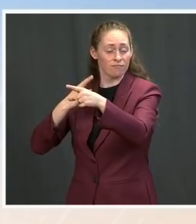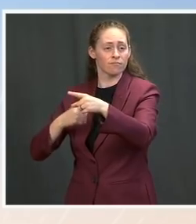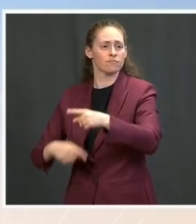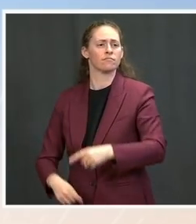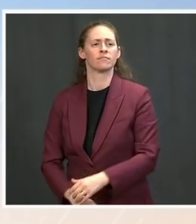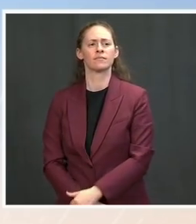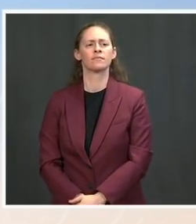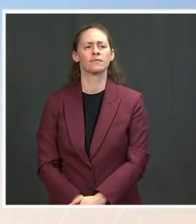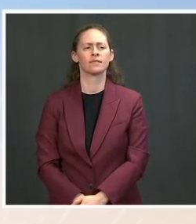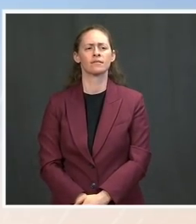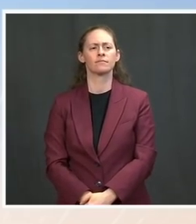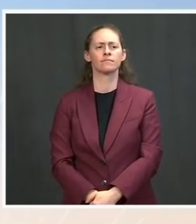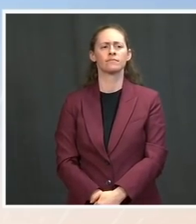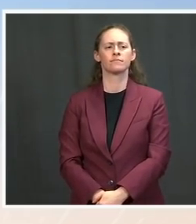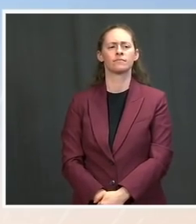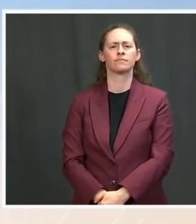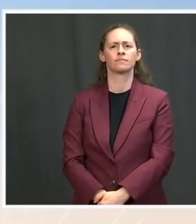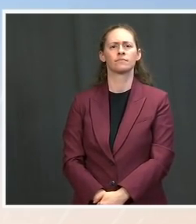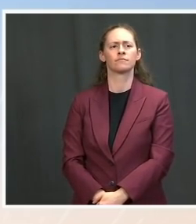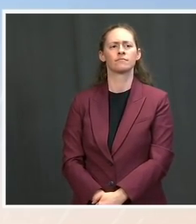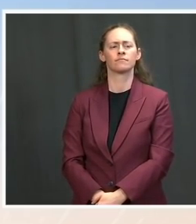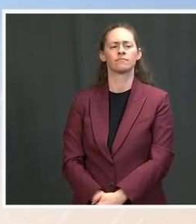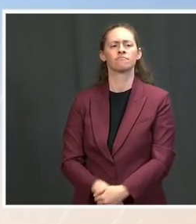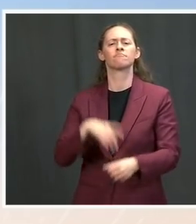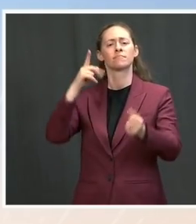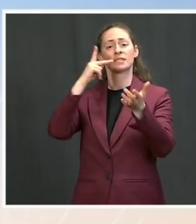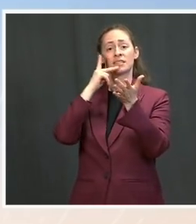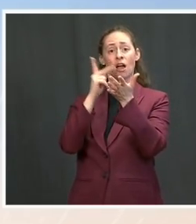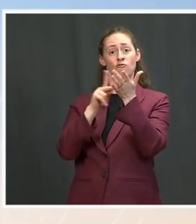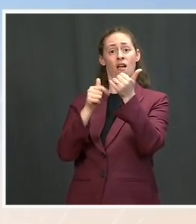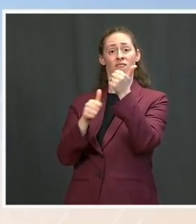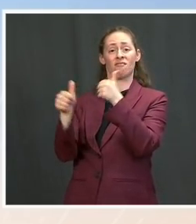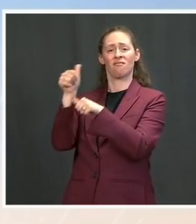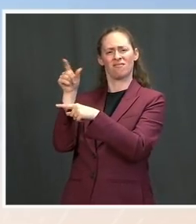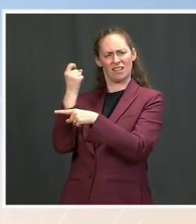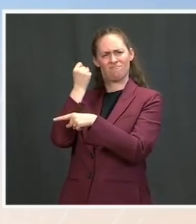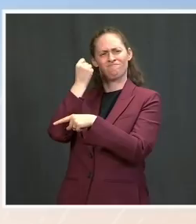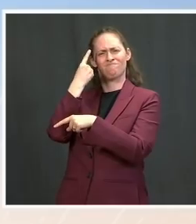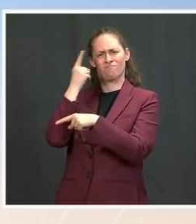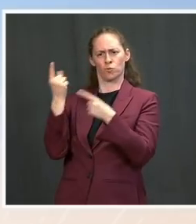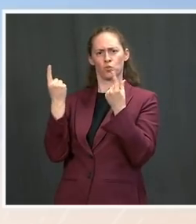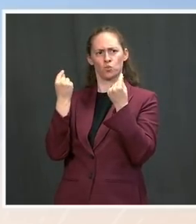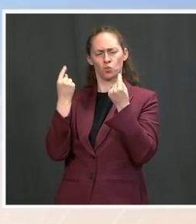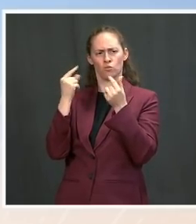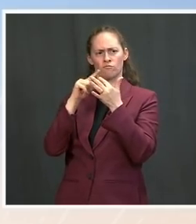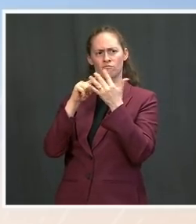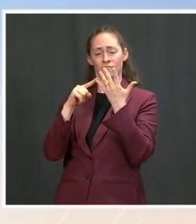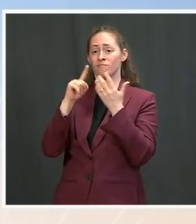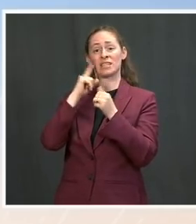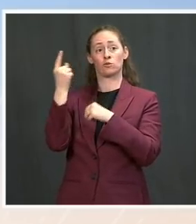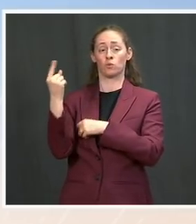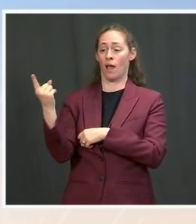and the role of the Federal Reserve. And I think she was simply answering a question and conveying how we balance decision making here.